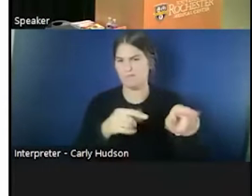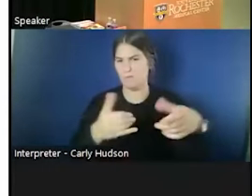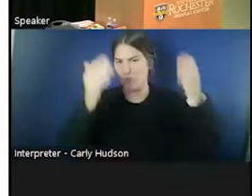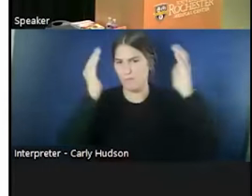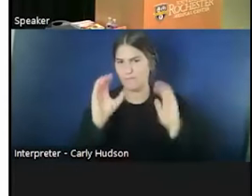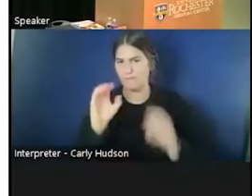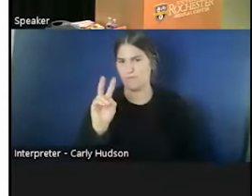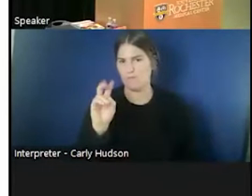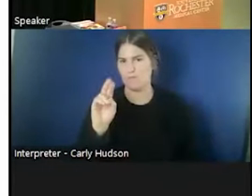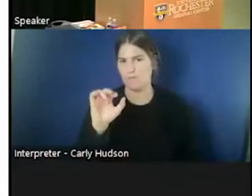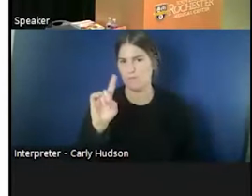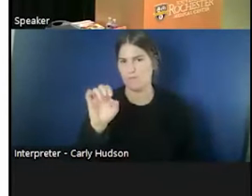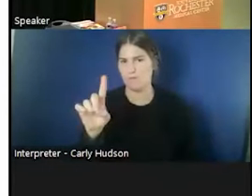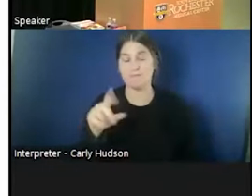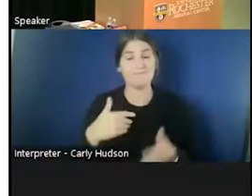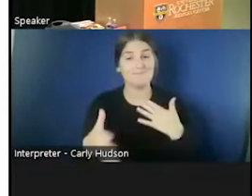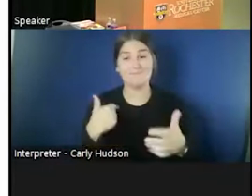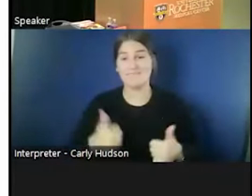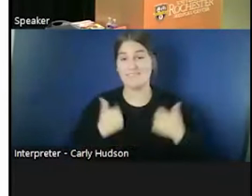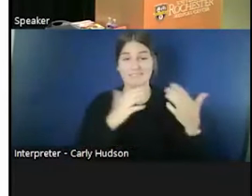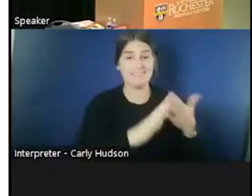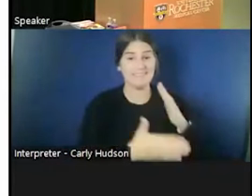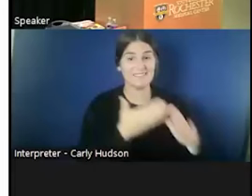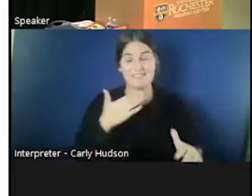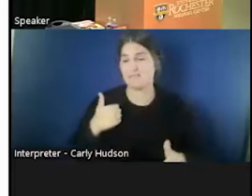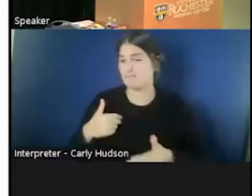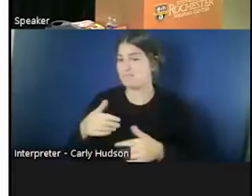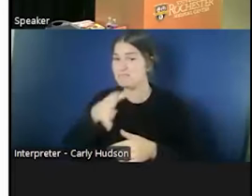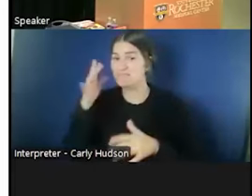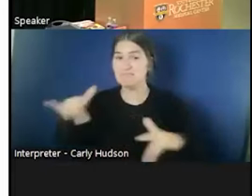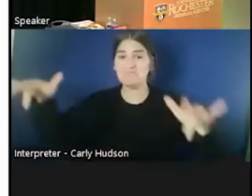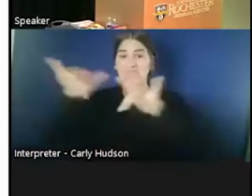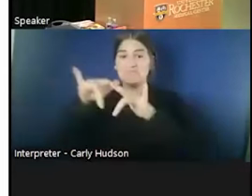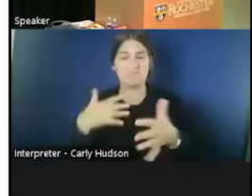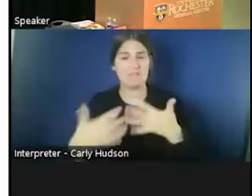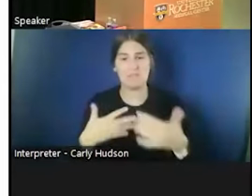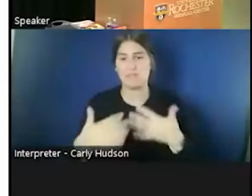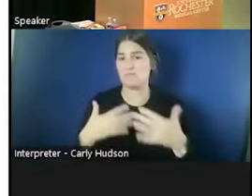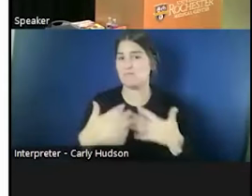that it didn't matter if you lived in a city or if you lived in a rural area if you are poor